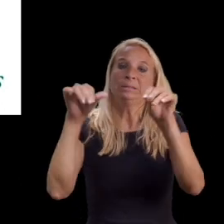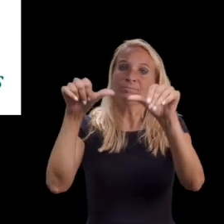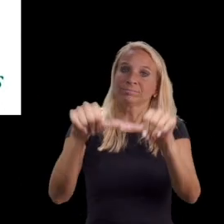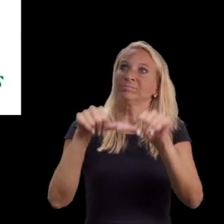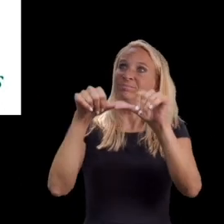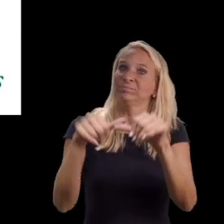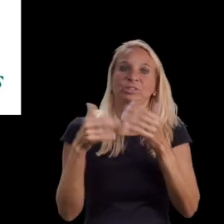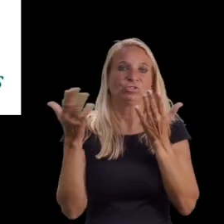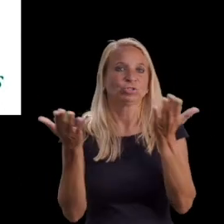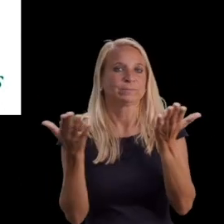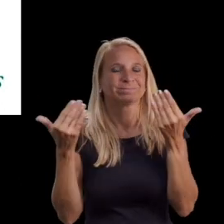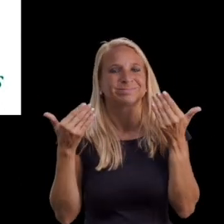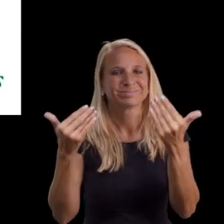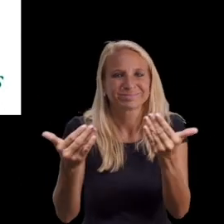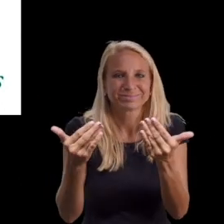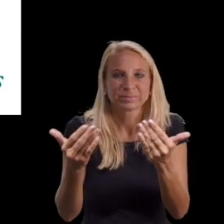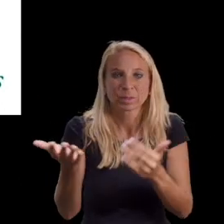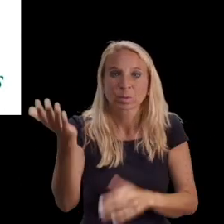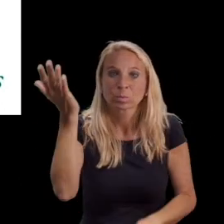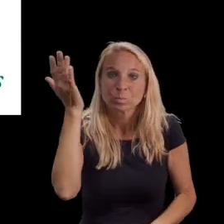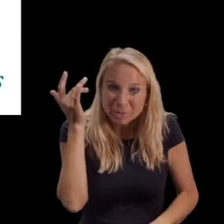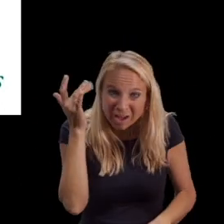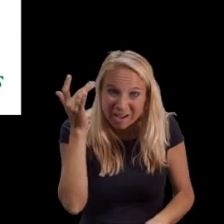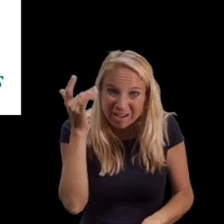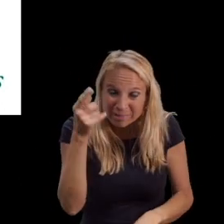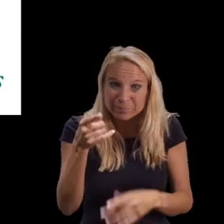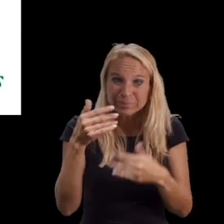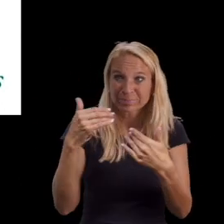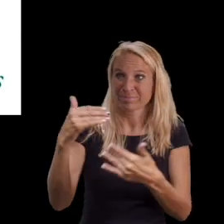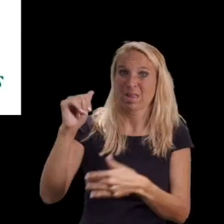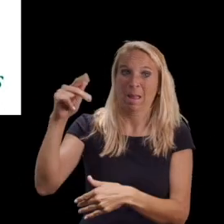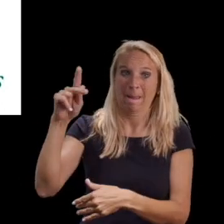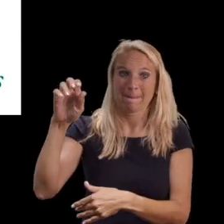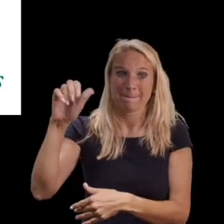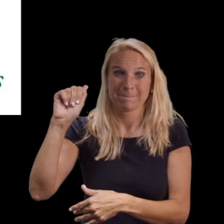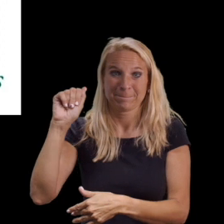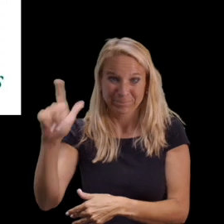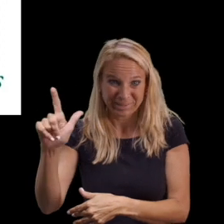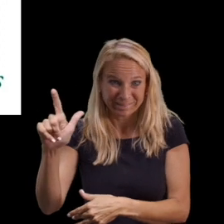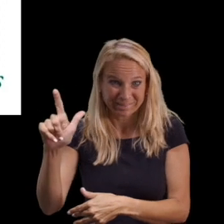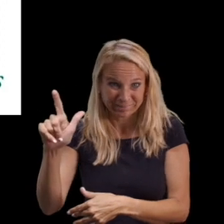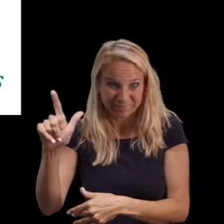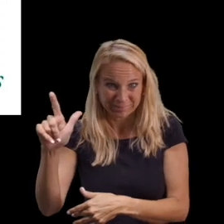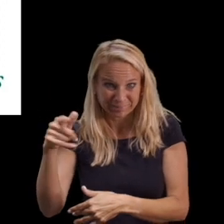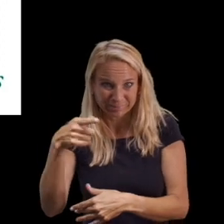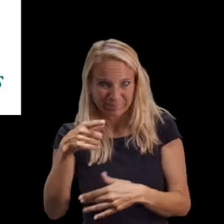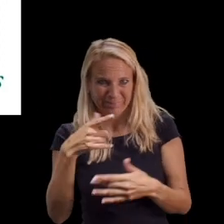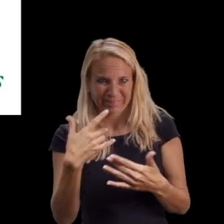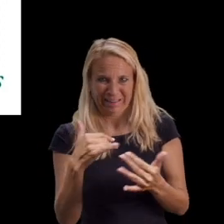Yeah again, we stress, stress, stress the importance of continuation of services because especially when you have an advocate